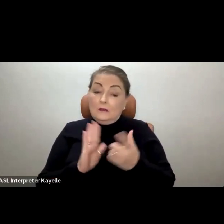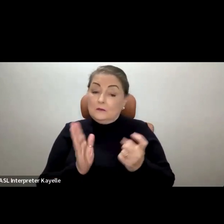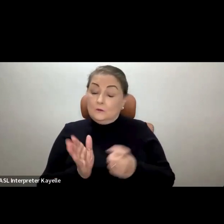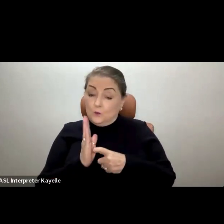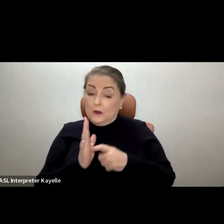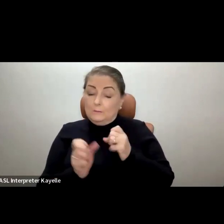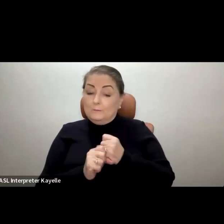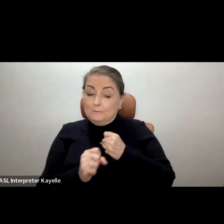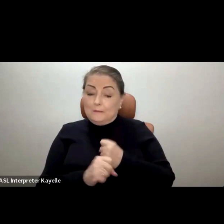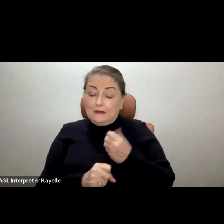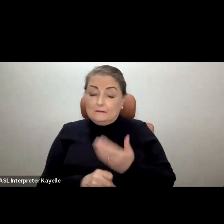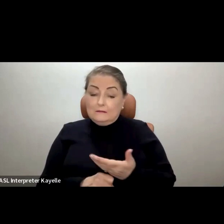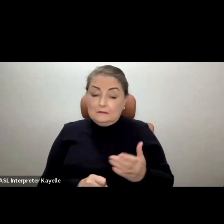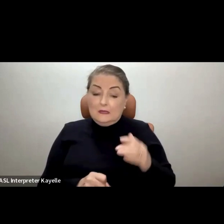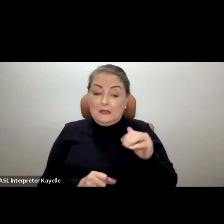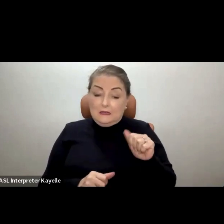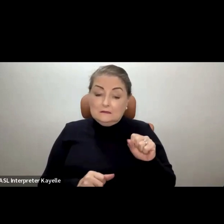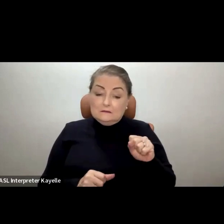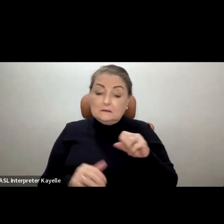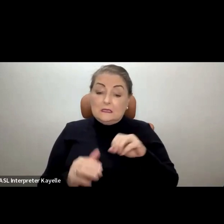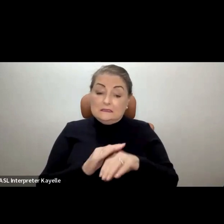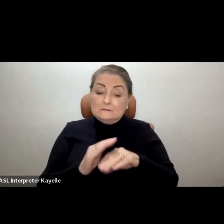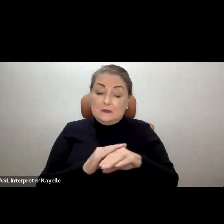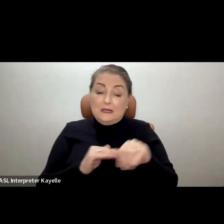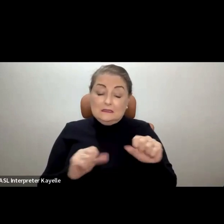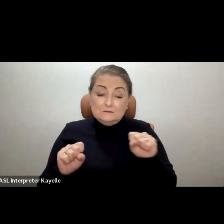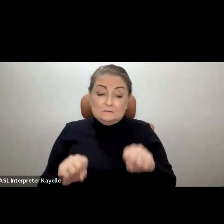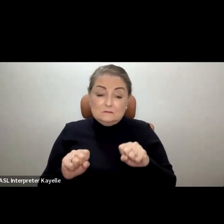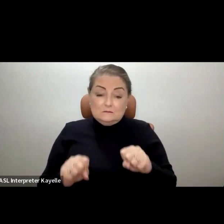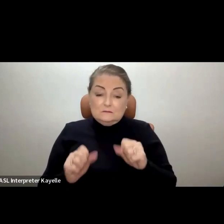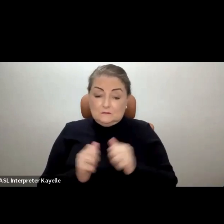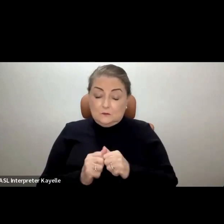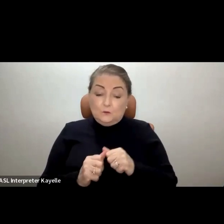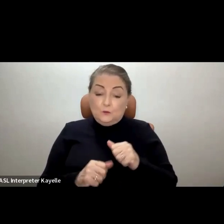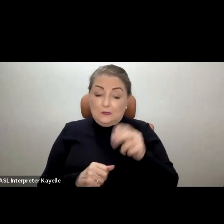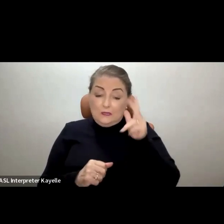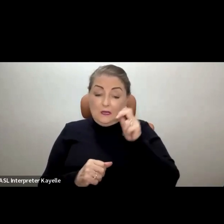things as as accessible as possible with audio description.